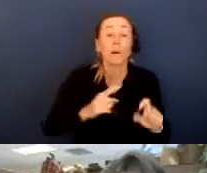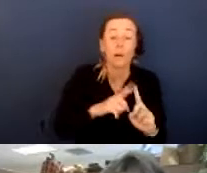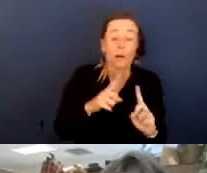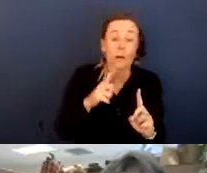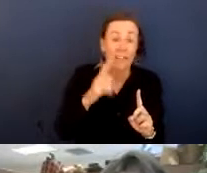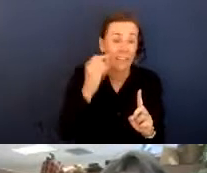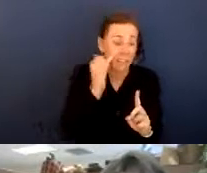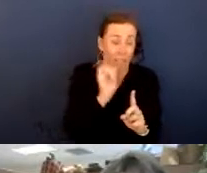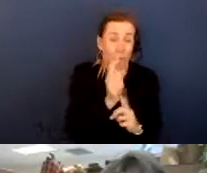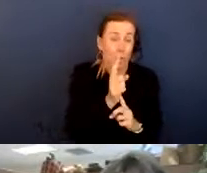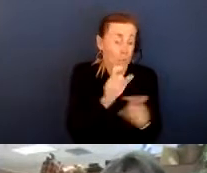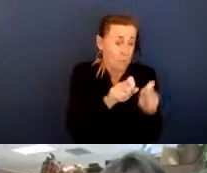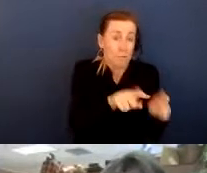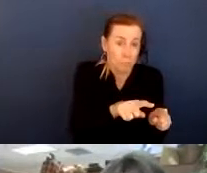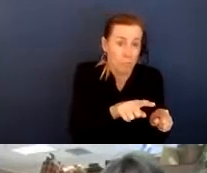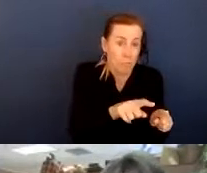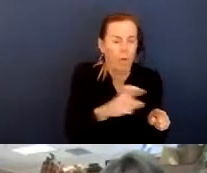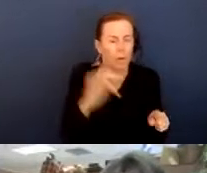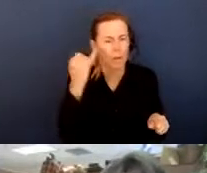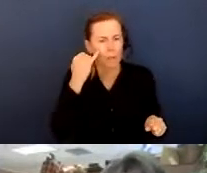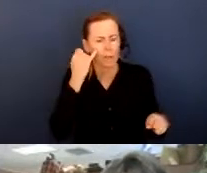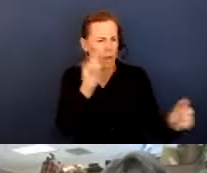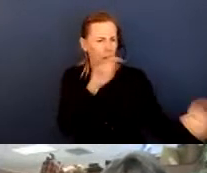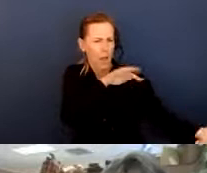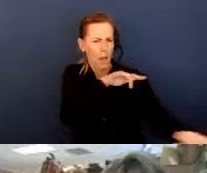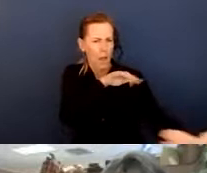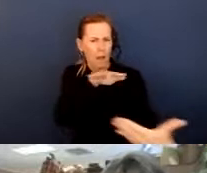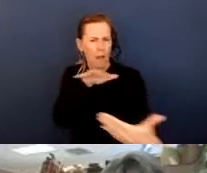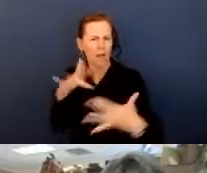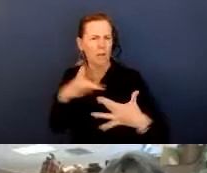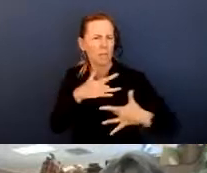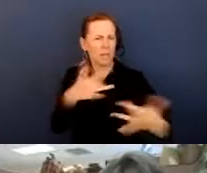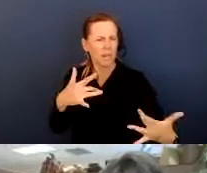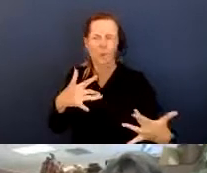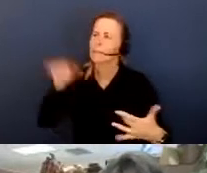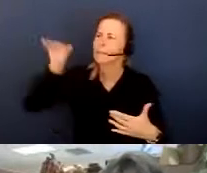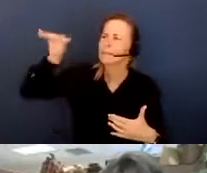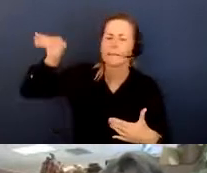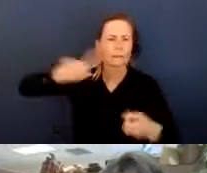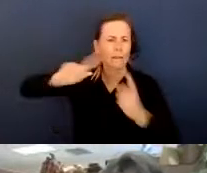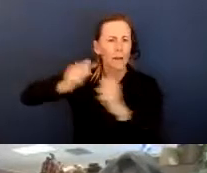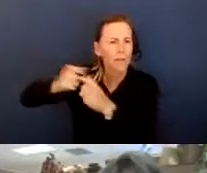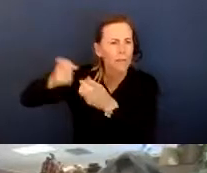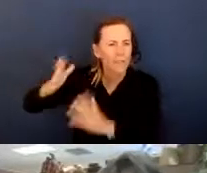If there are issues, I would evaluate the situations and typically, I will speak with the supervisor